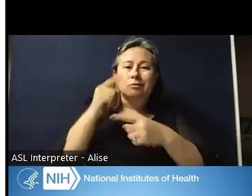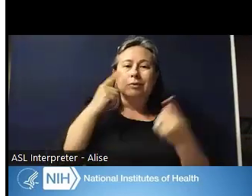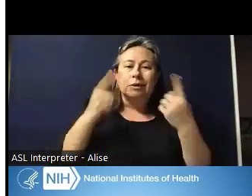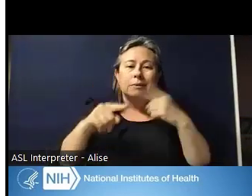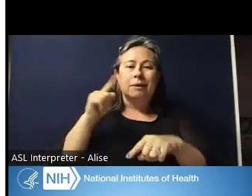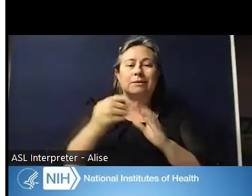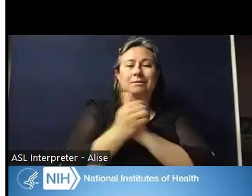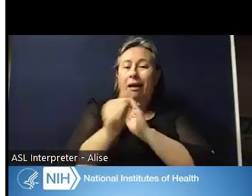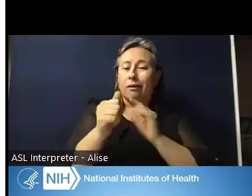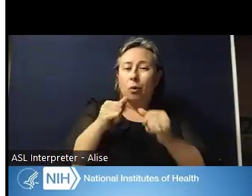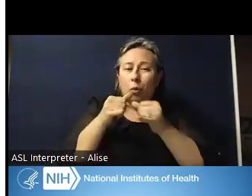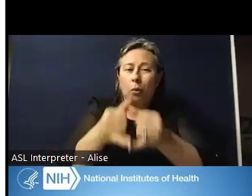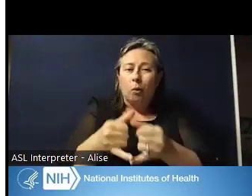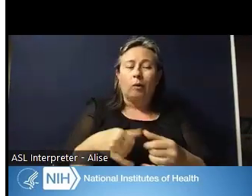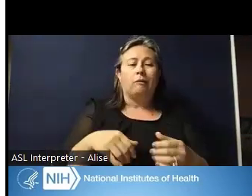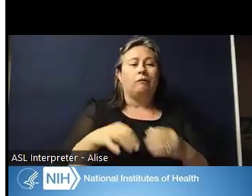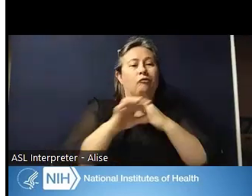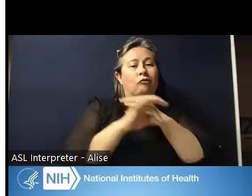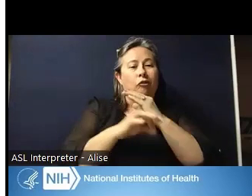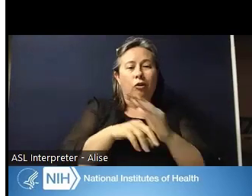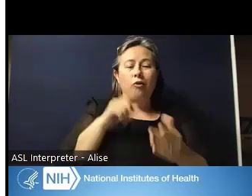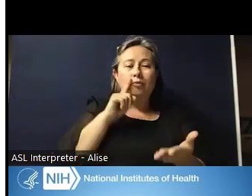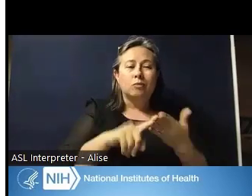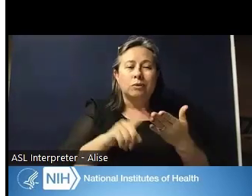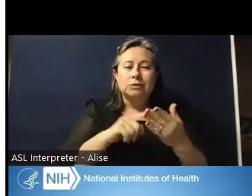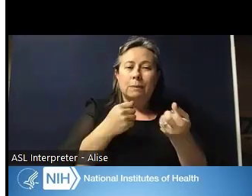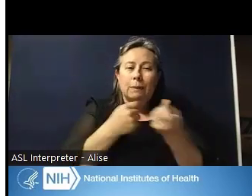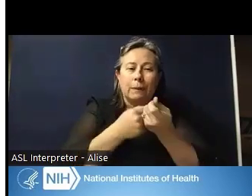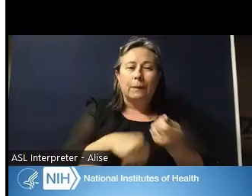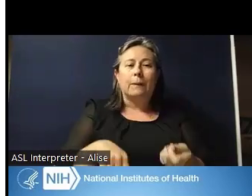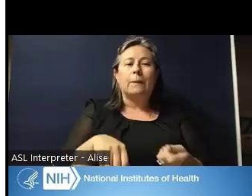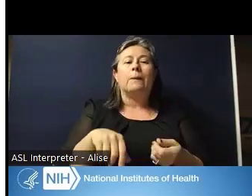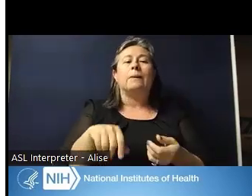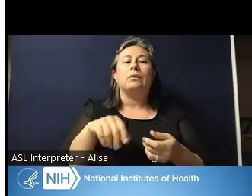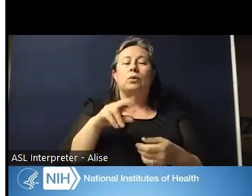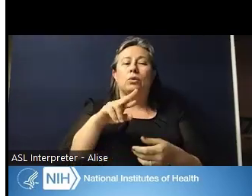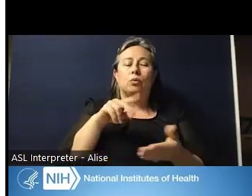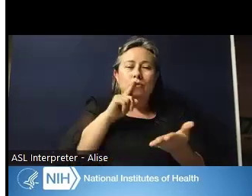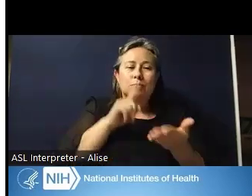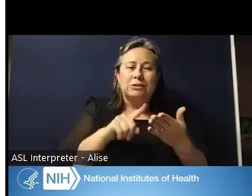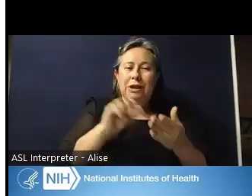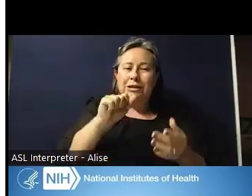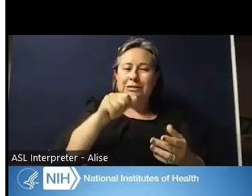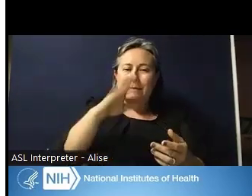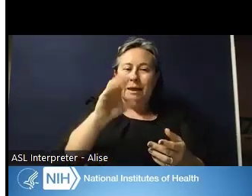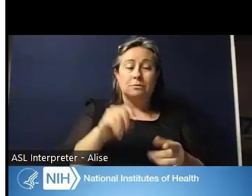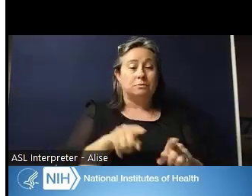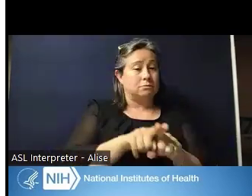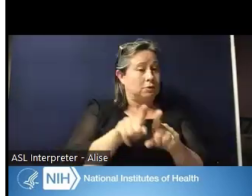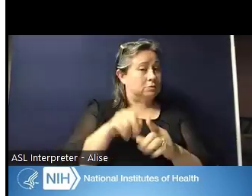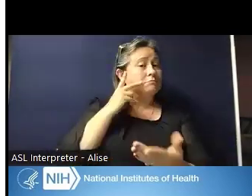foreign research support, foreign research space. Also we've seen undisclosed significant financial interest